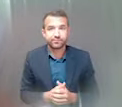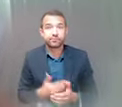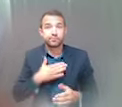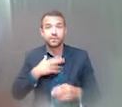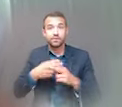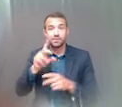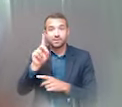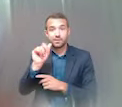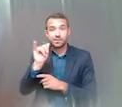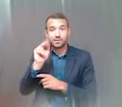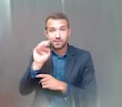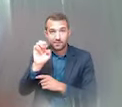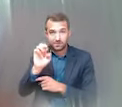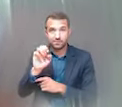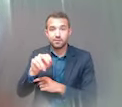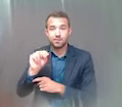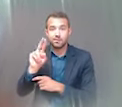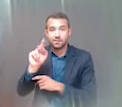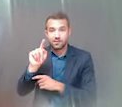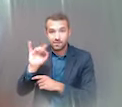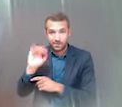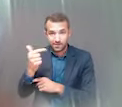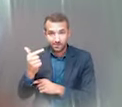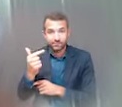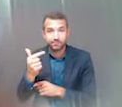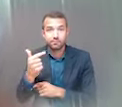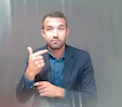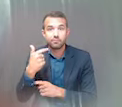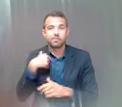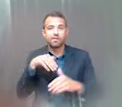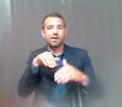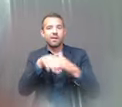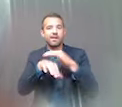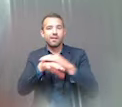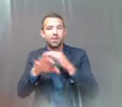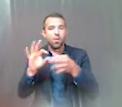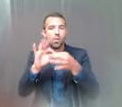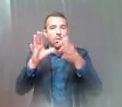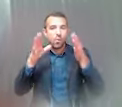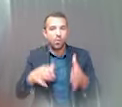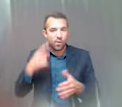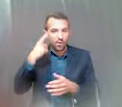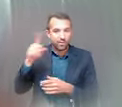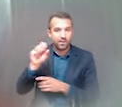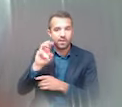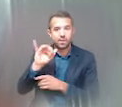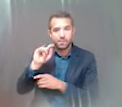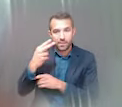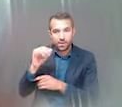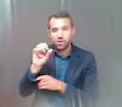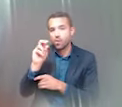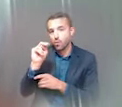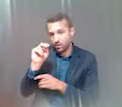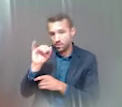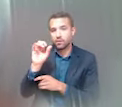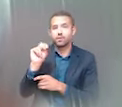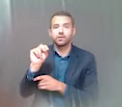My name is Diane Nutting. I'm the accessibility coordinator for the Smithsonian Folklife Festival. If you don't already know about the Festival, I encourage you